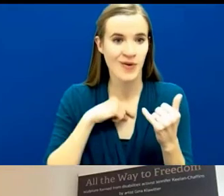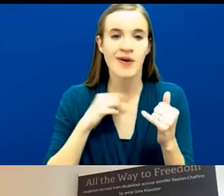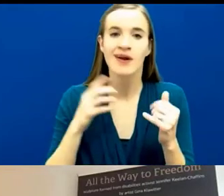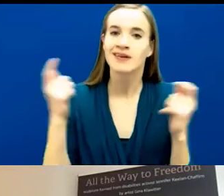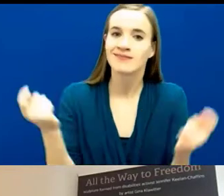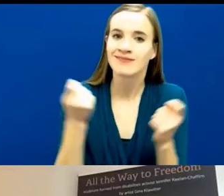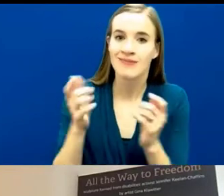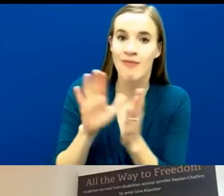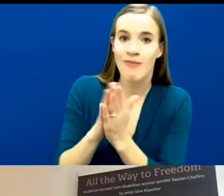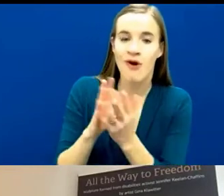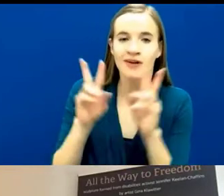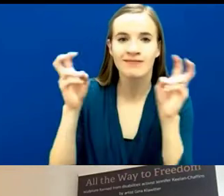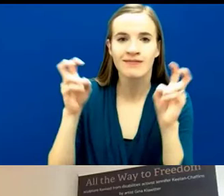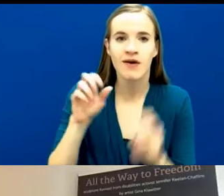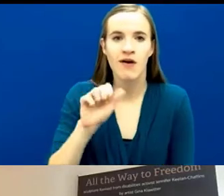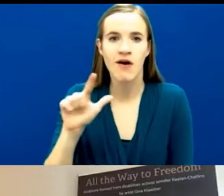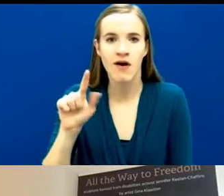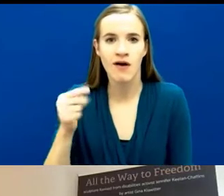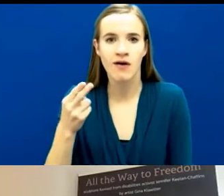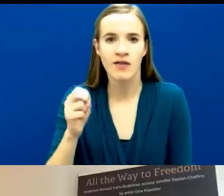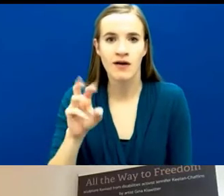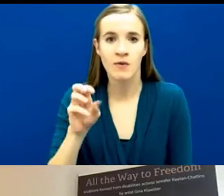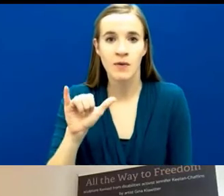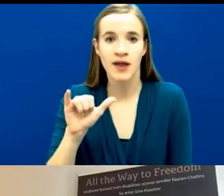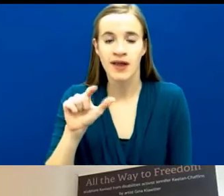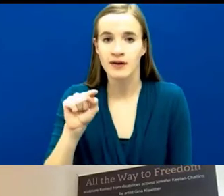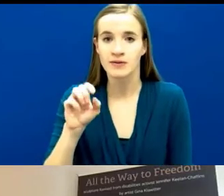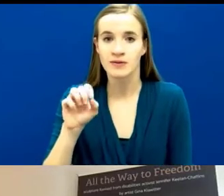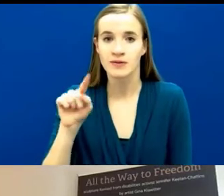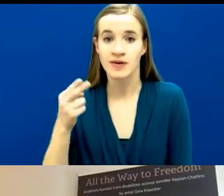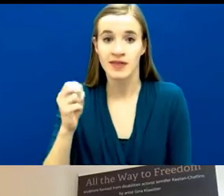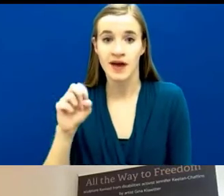Annette Pimentel's, new book, as well as her conversation partner and